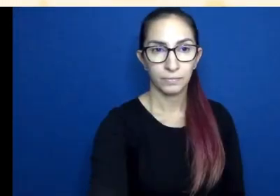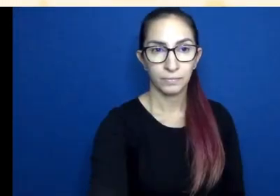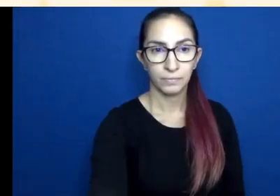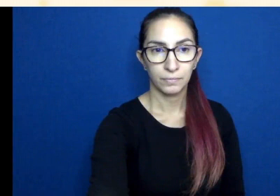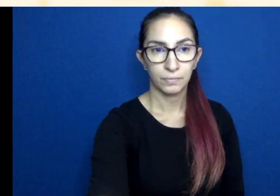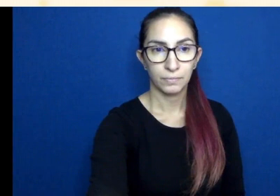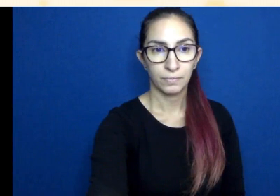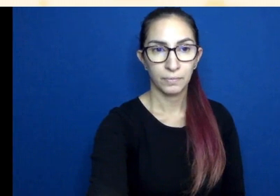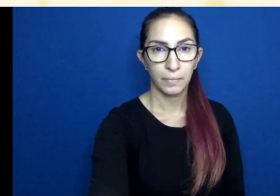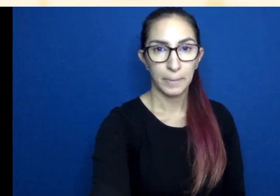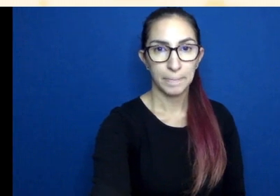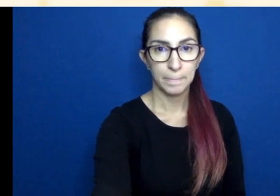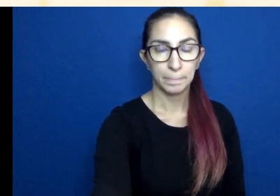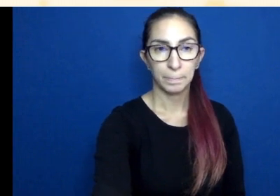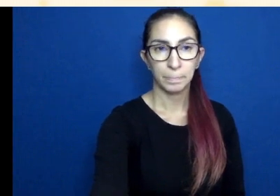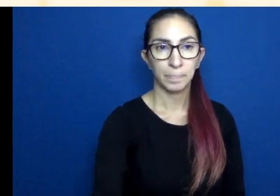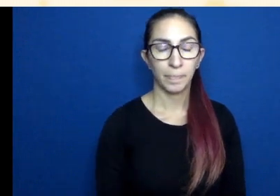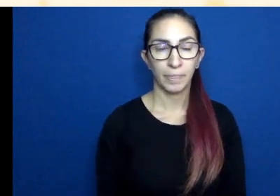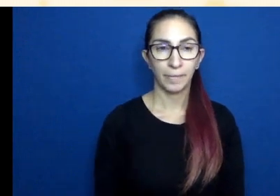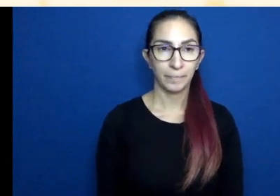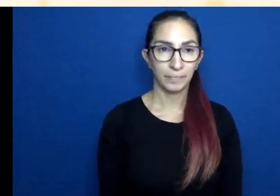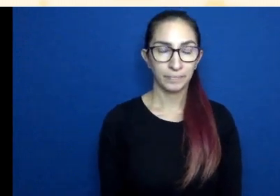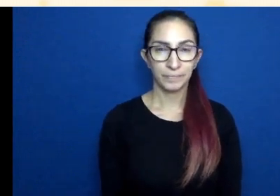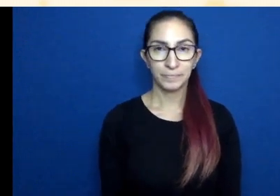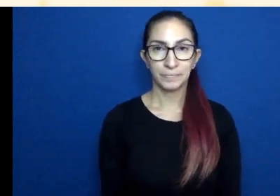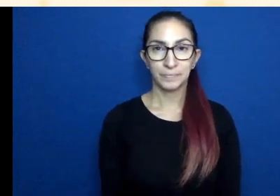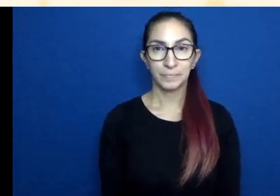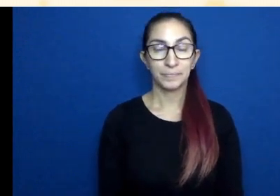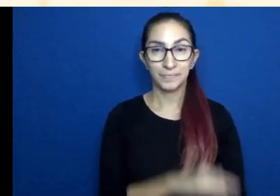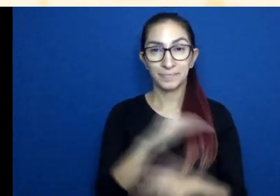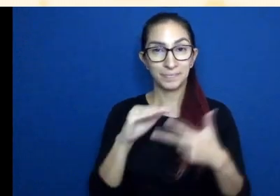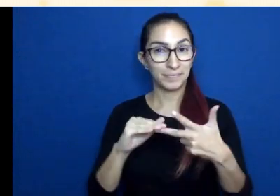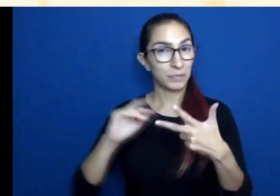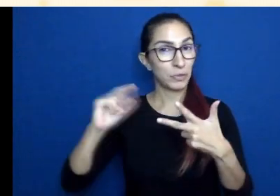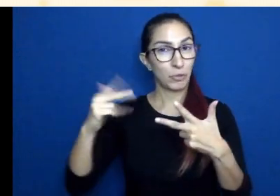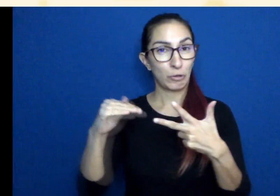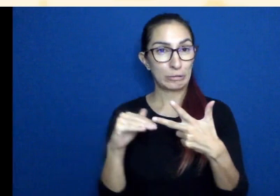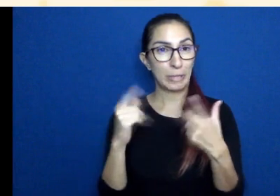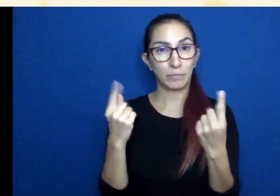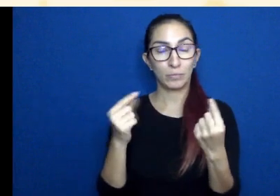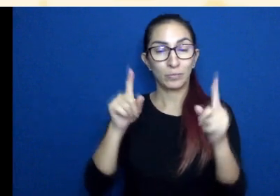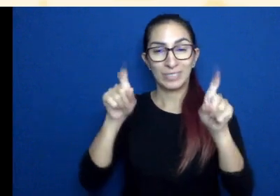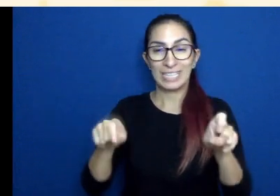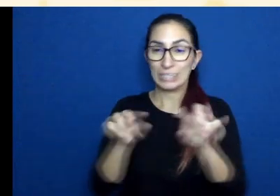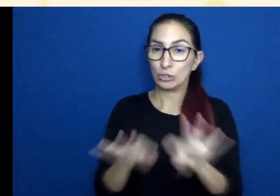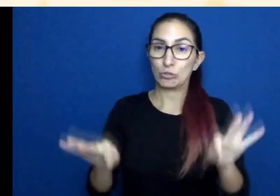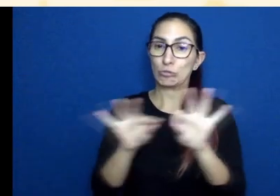calendars, Geolocational maps, high traffic areas, et cetera.